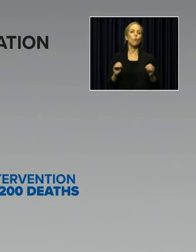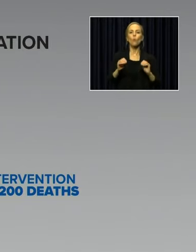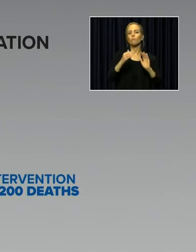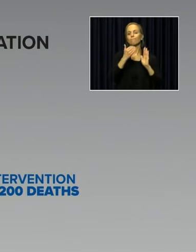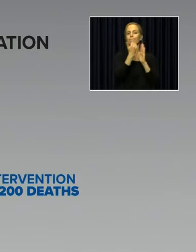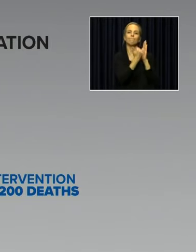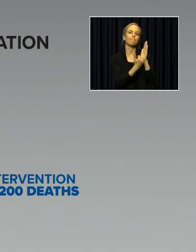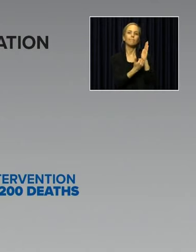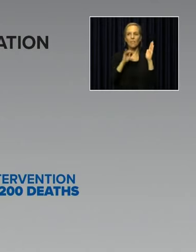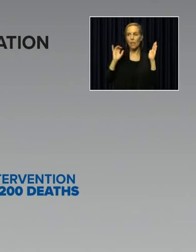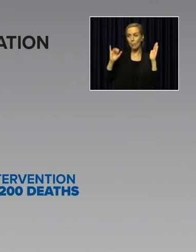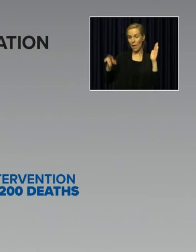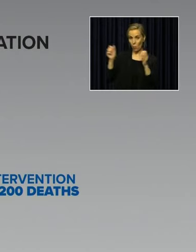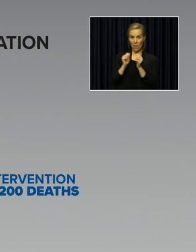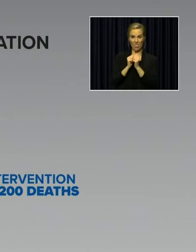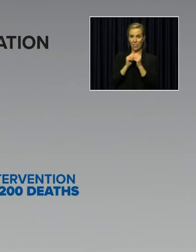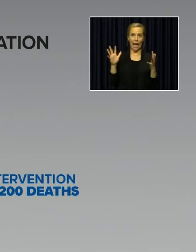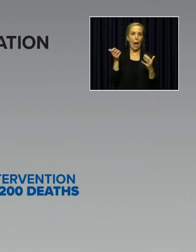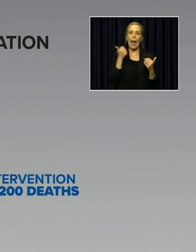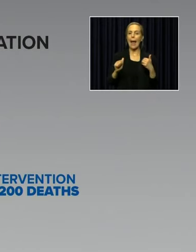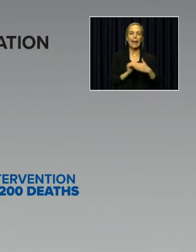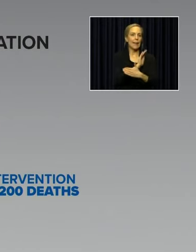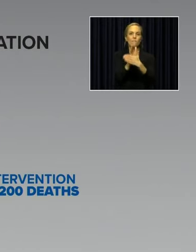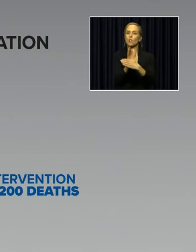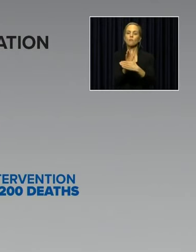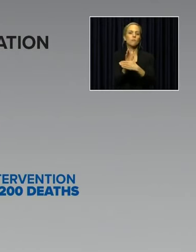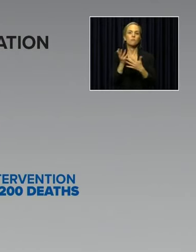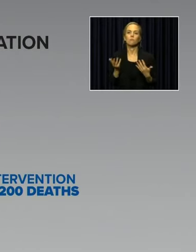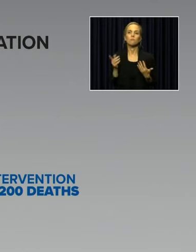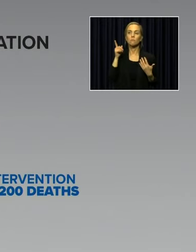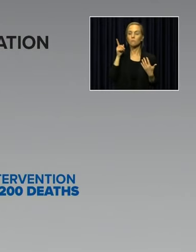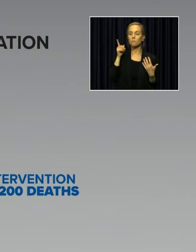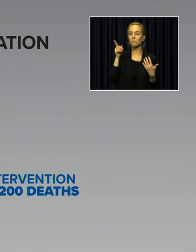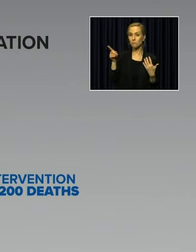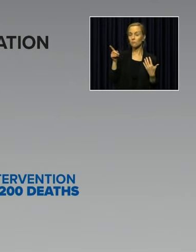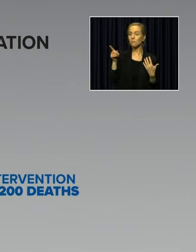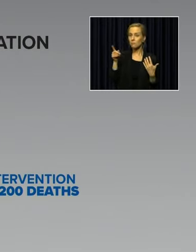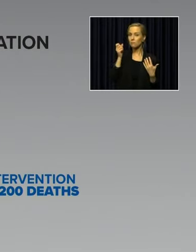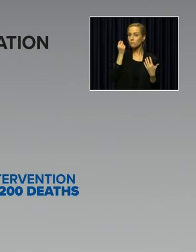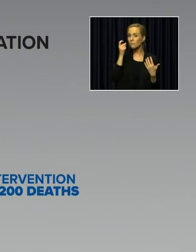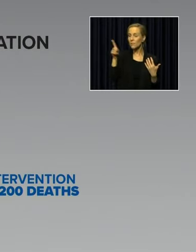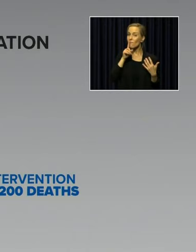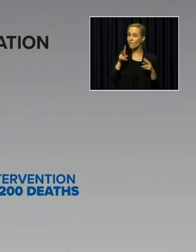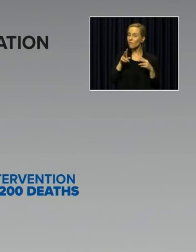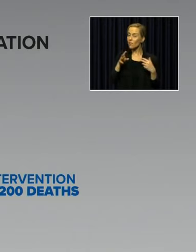SURE THAT WE ALL COMPLY COULD BE